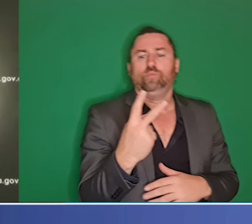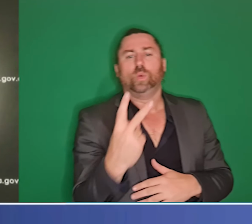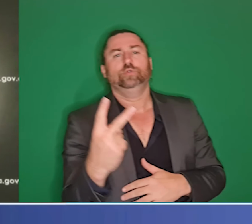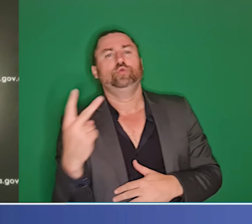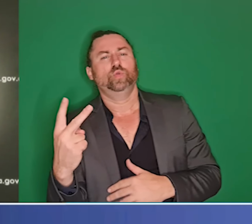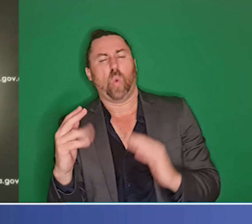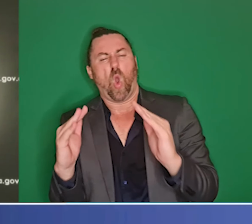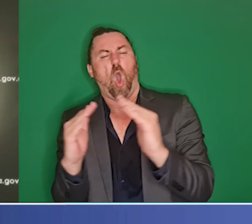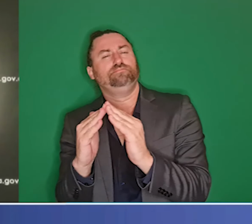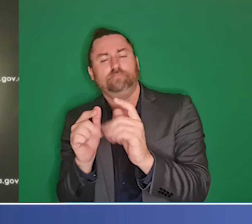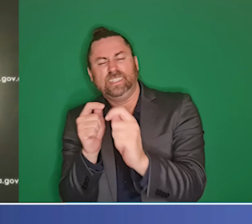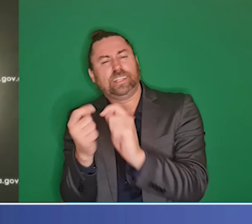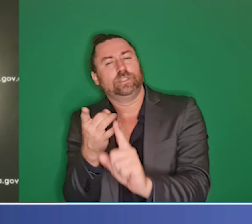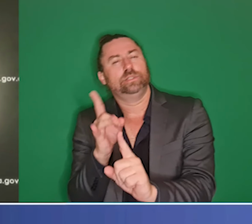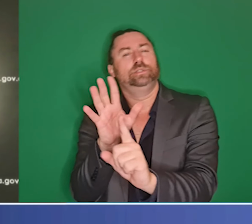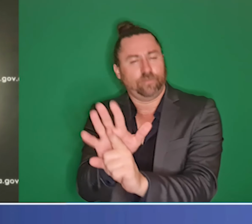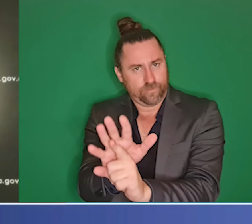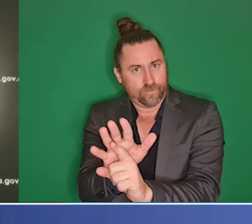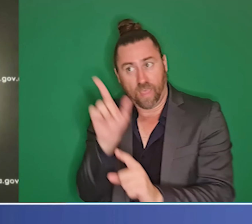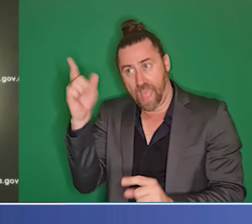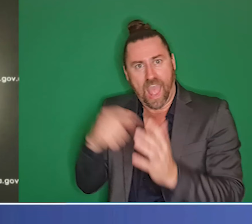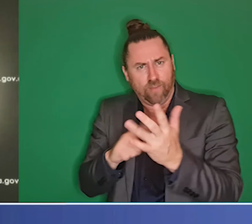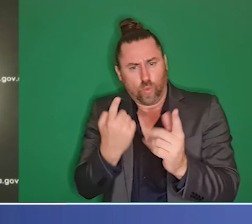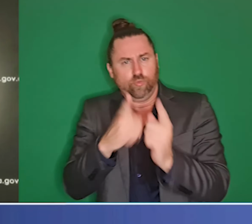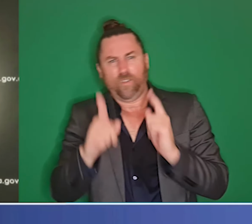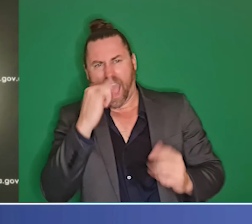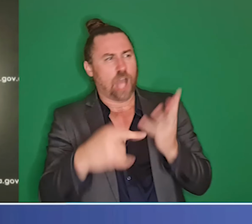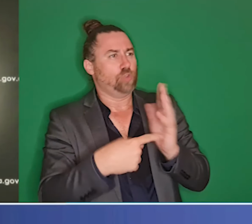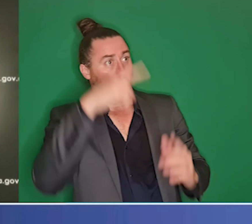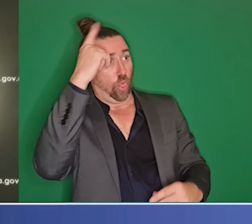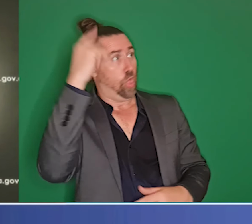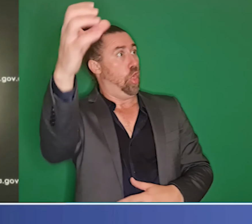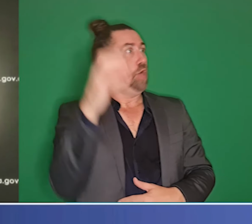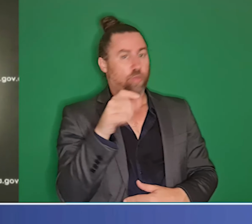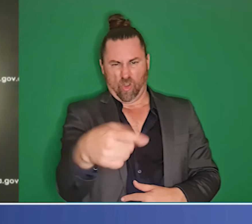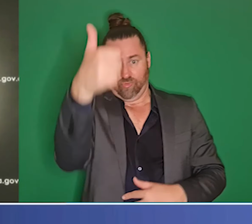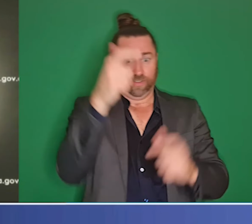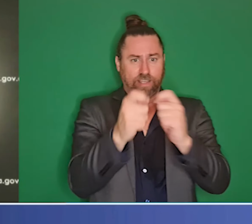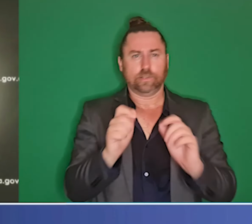And then in terms of access, tests are free in a health care environment.